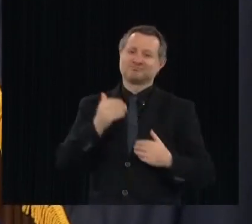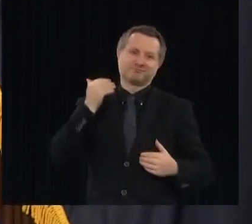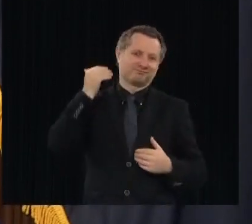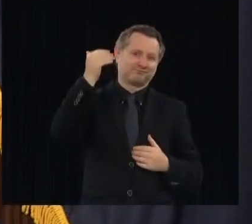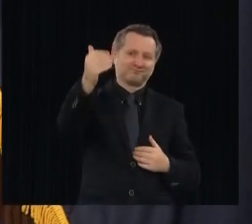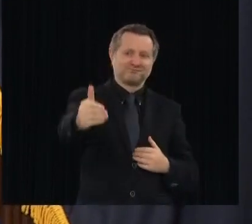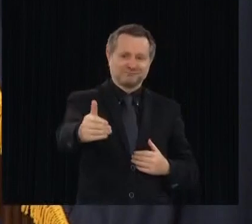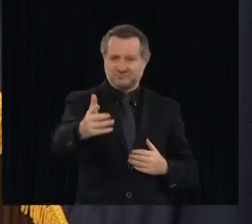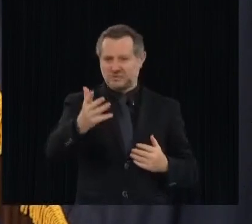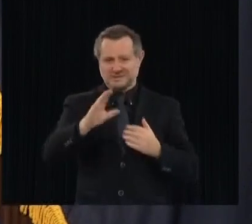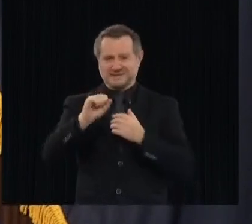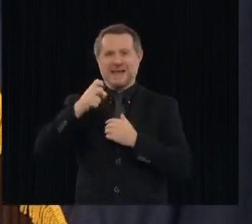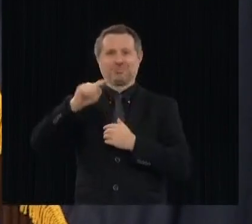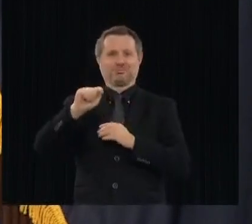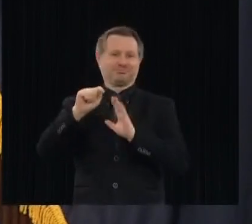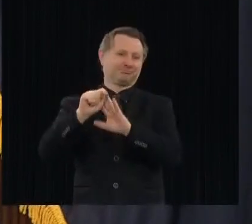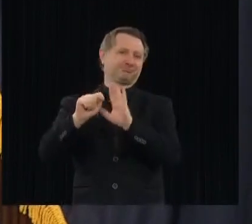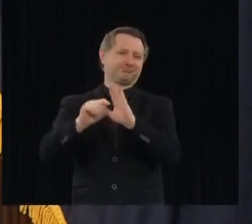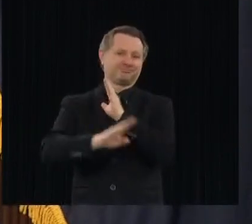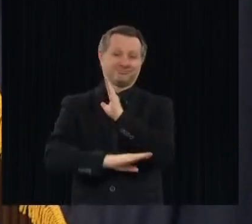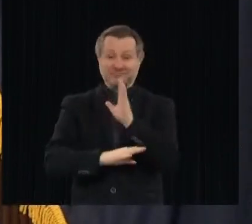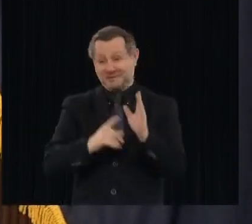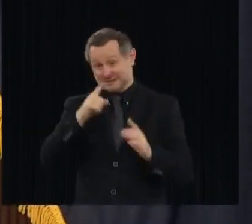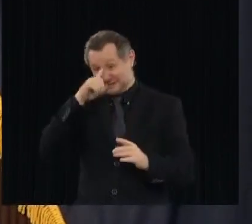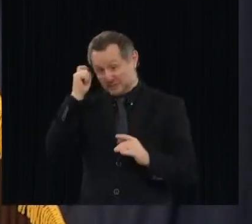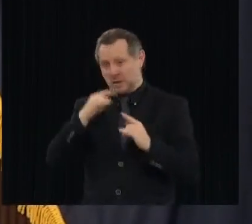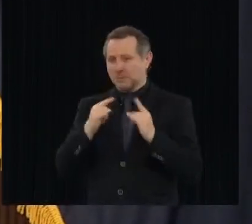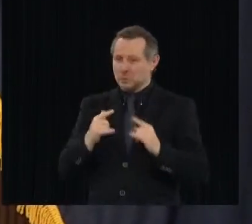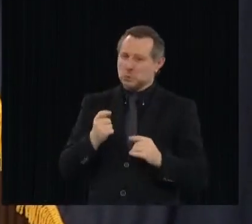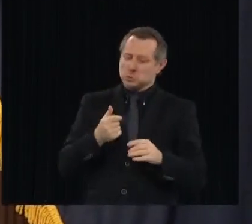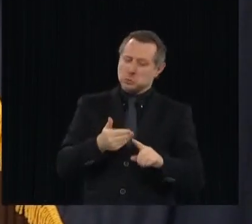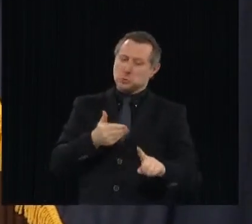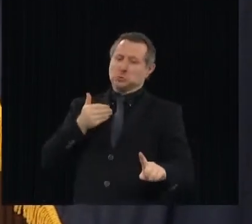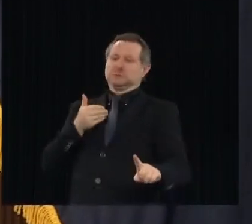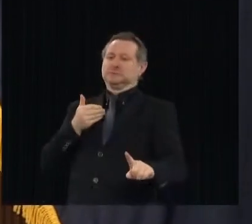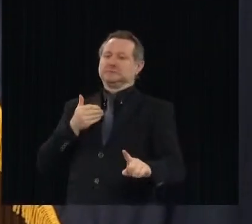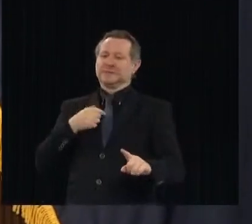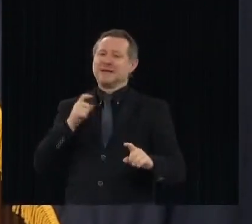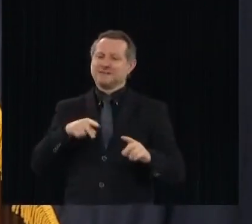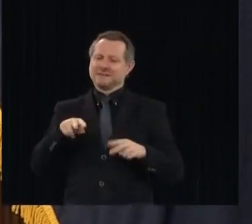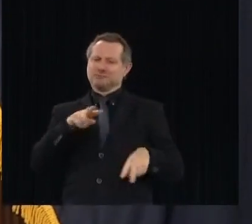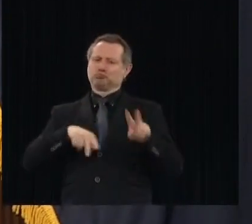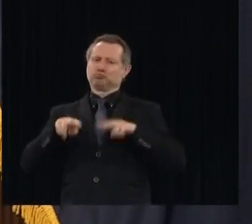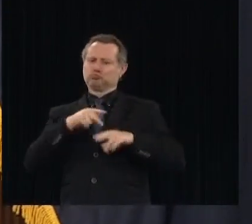GOOD NEWS ABOUT SCHOOLS, YOU KNOW, THE FALL IS A LIFETIME AWAY AS FAR AS WE'RE CONCERNED